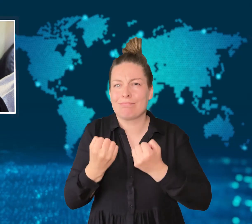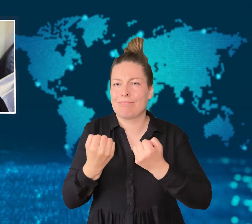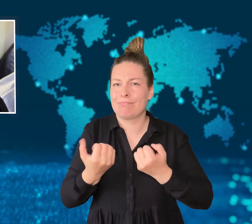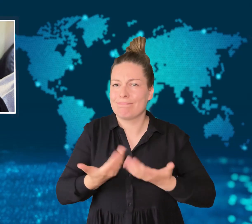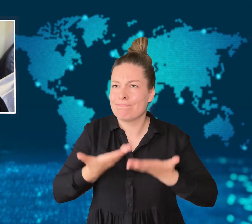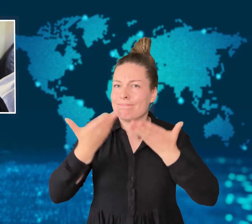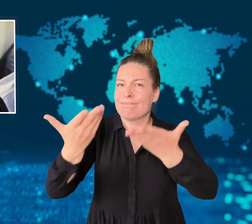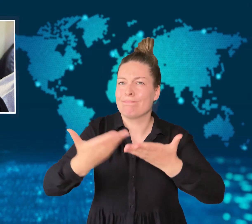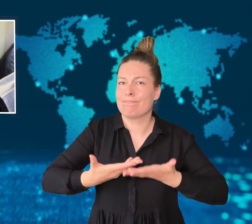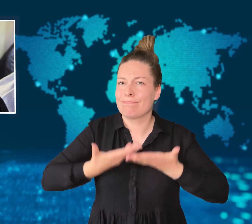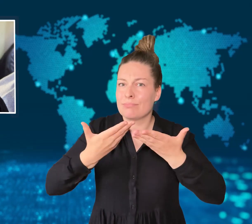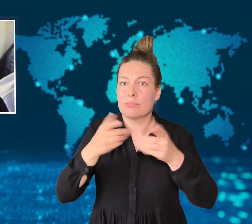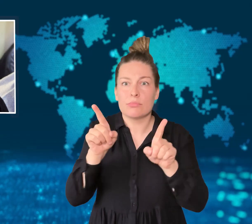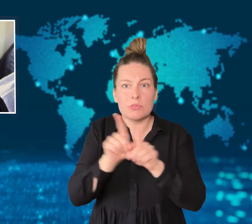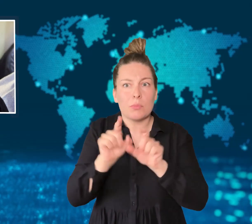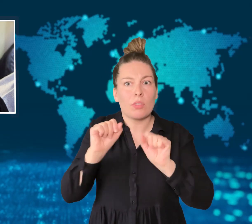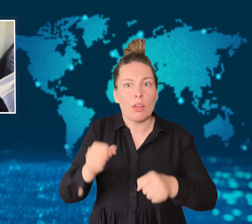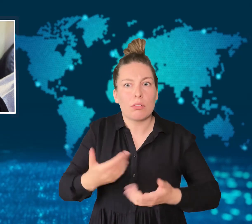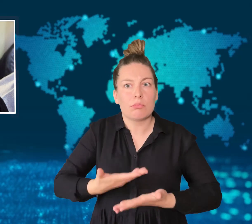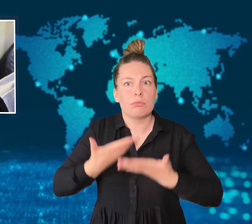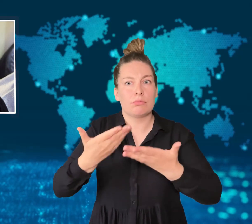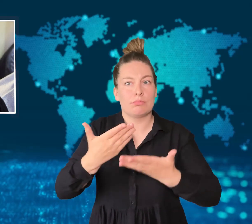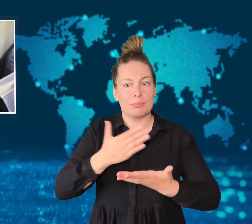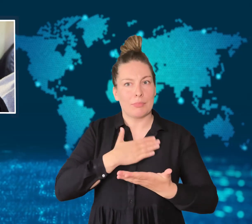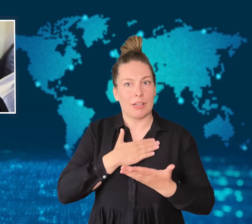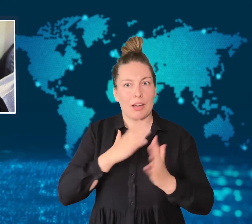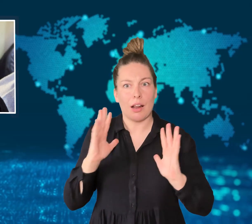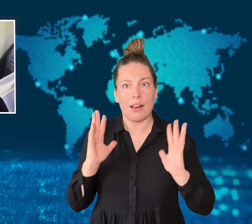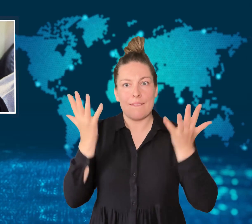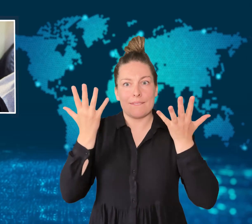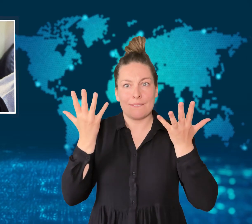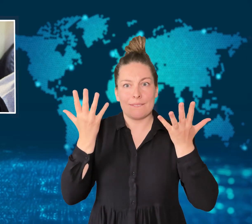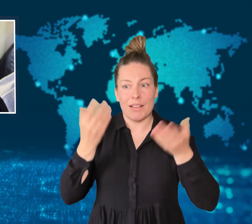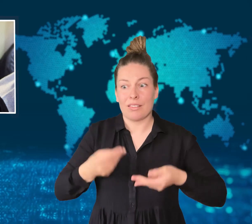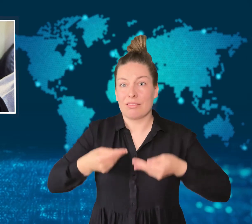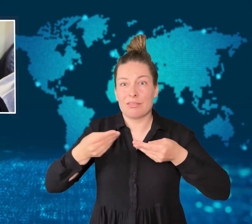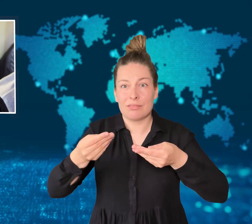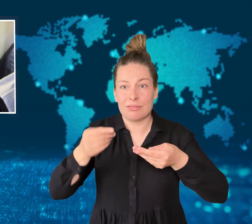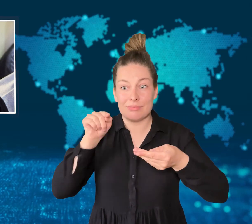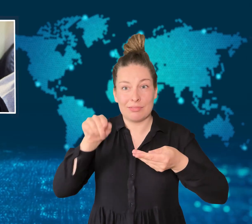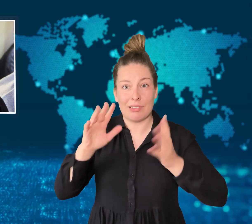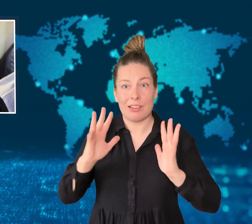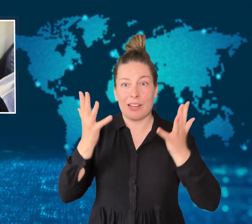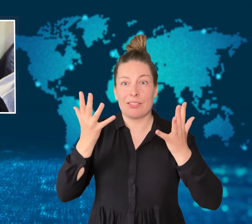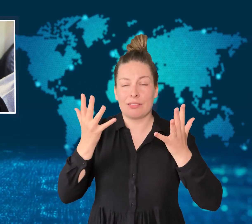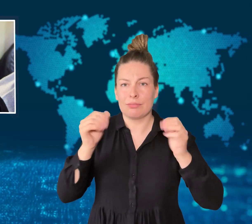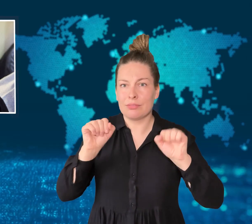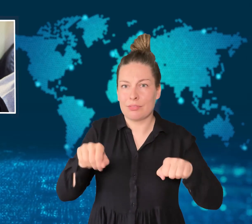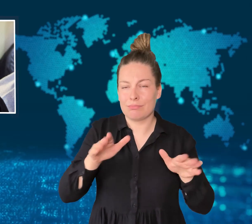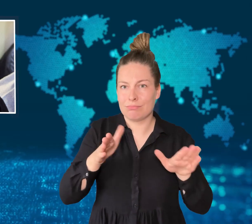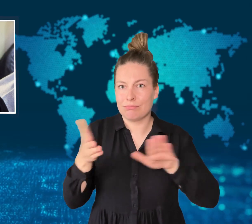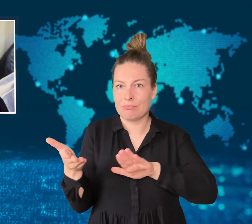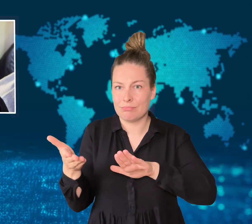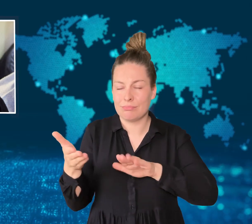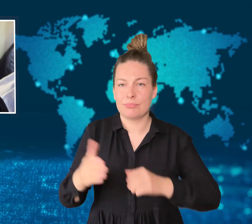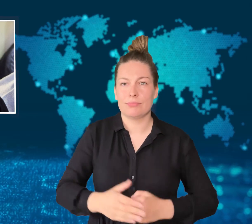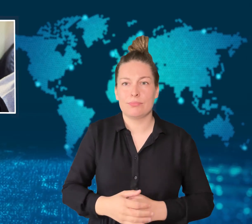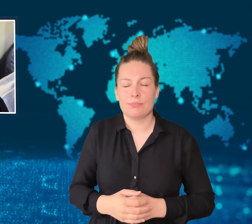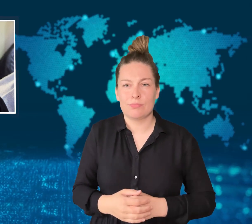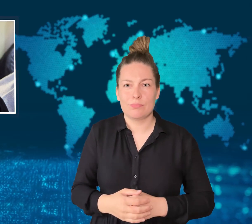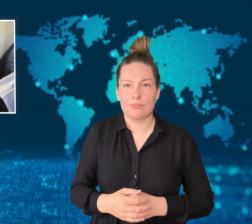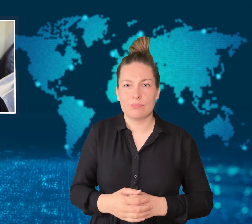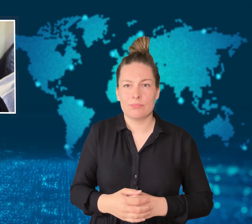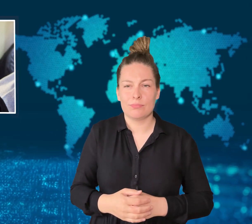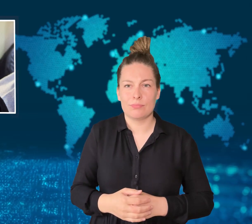He encouraged his followers to sacrifice what they valued most,